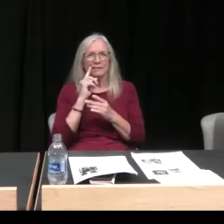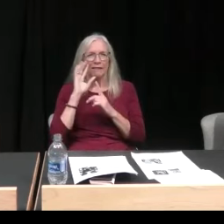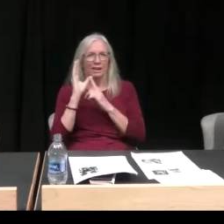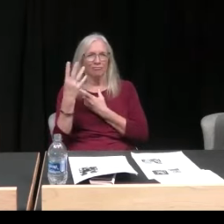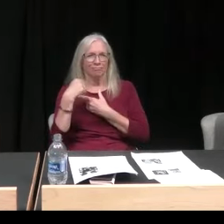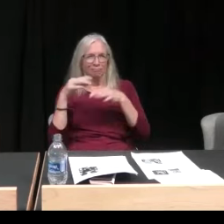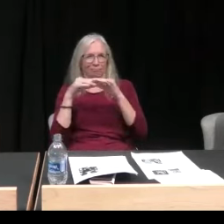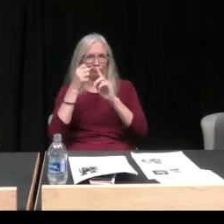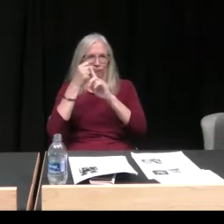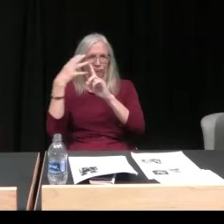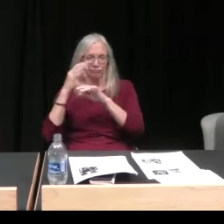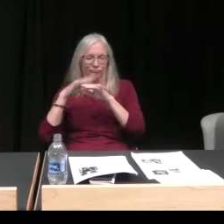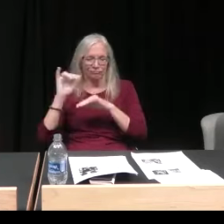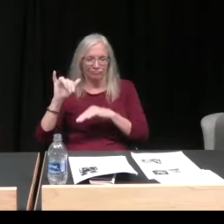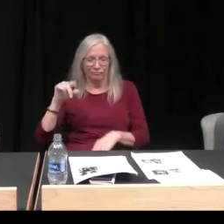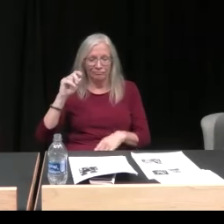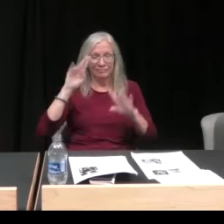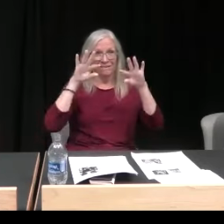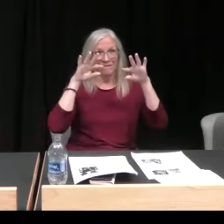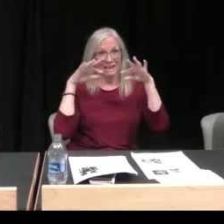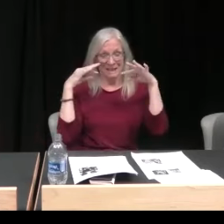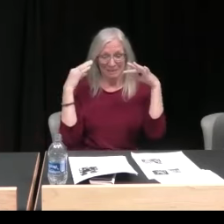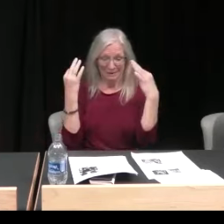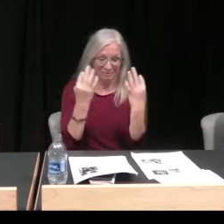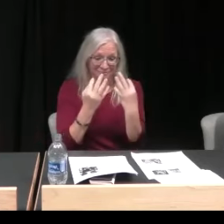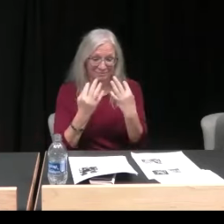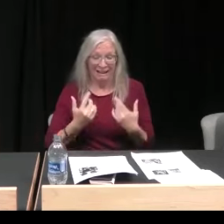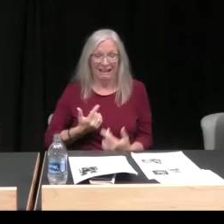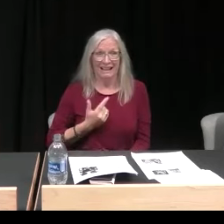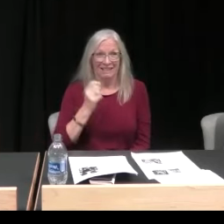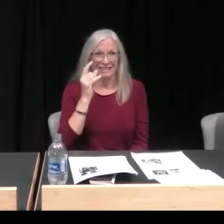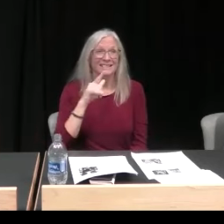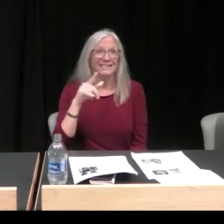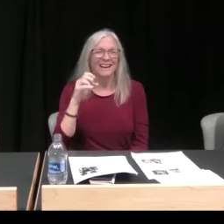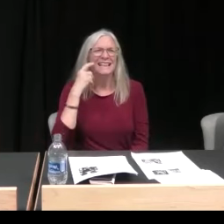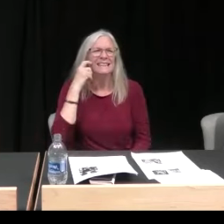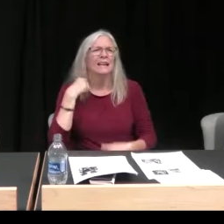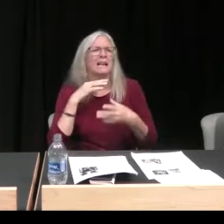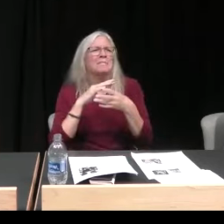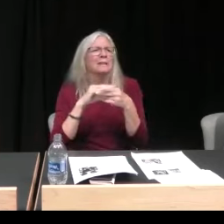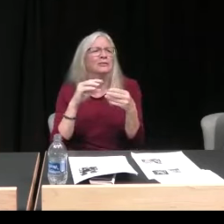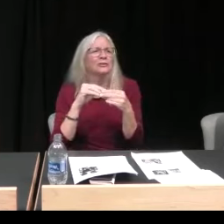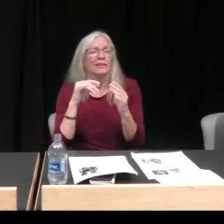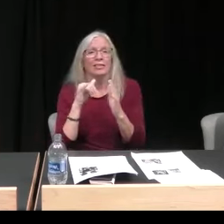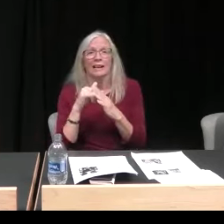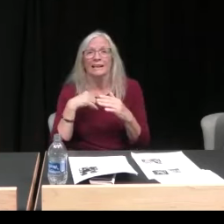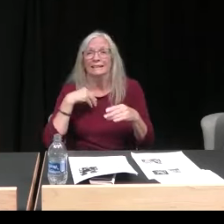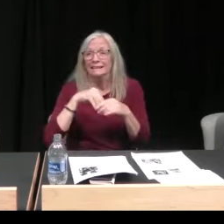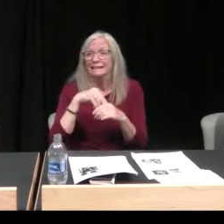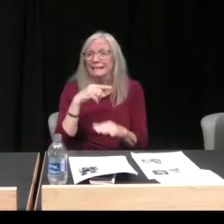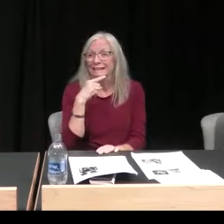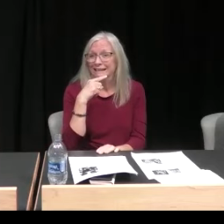so another unique part of the deaf community in terms of family life um to give you some